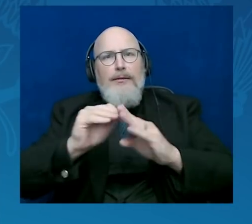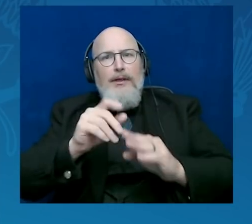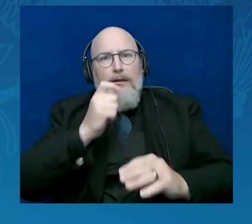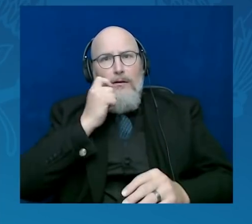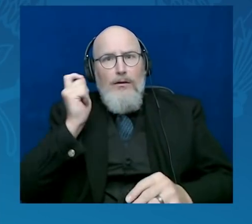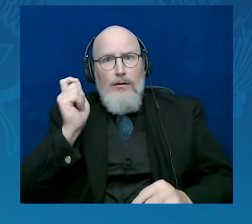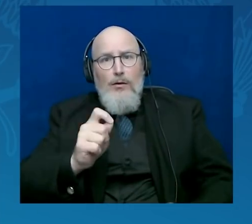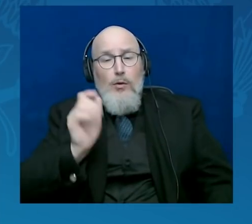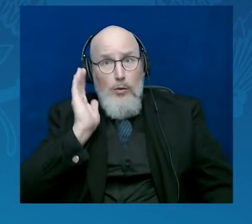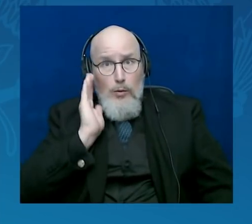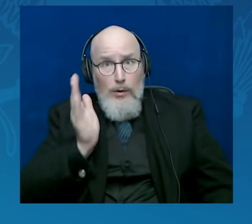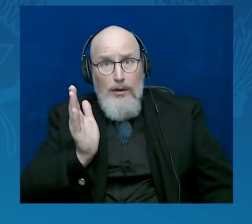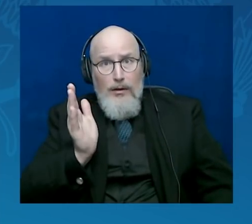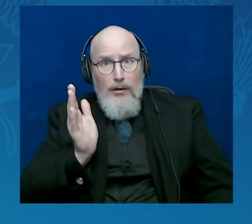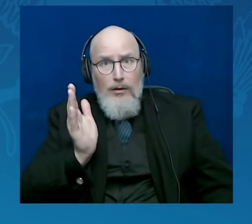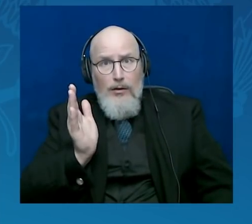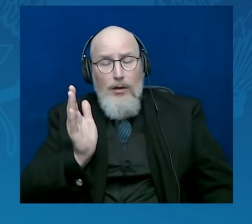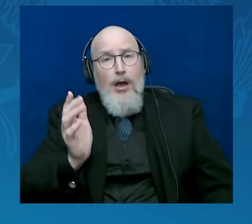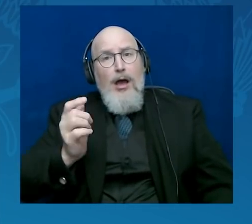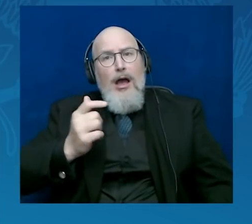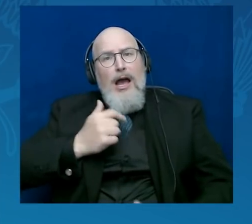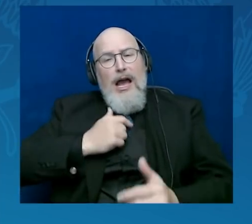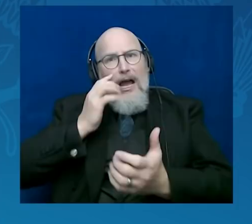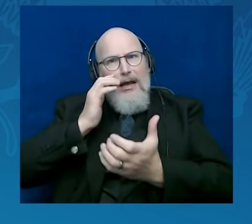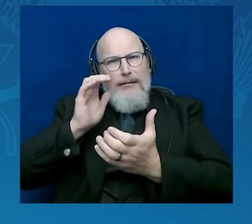I believe it is important for us -- all of us --